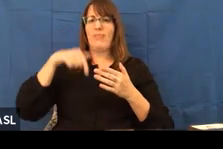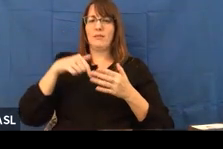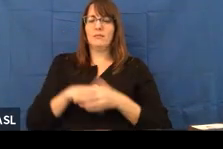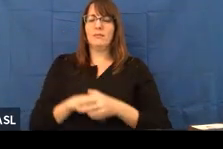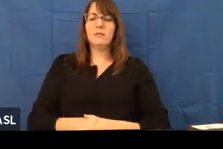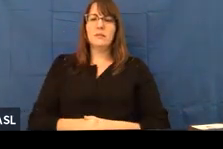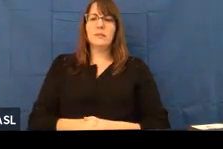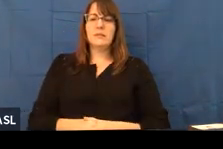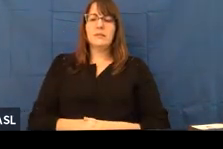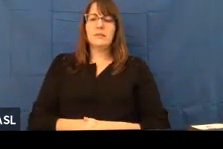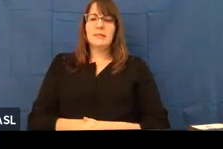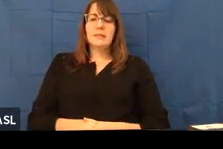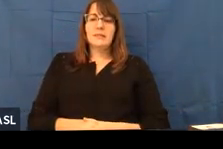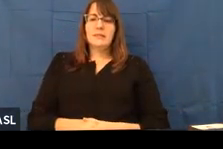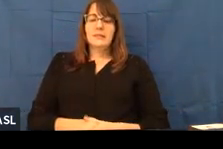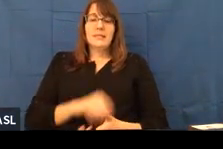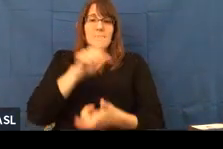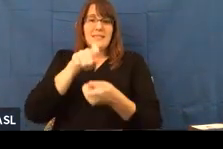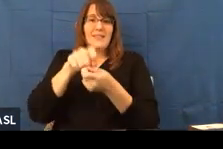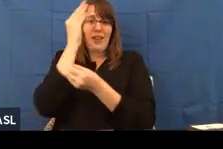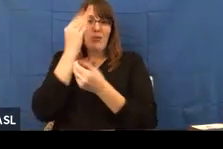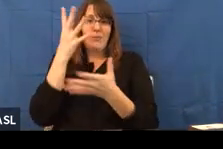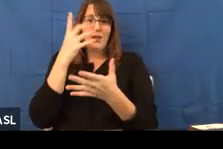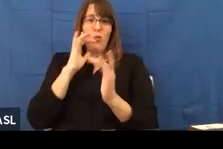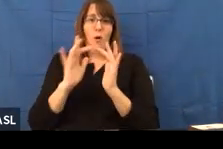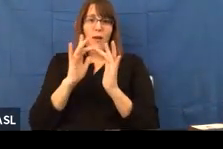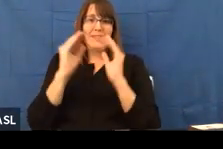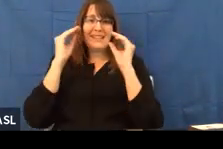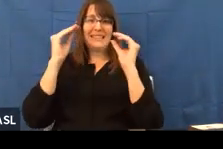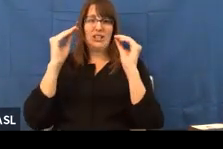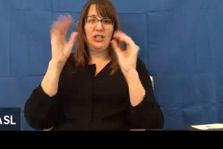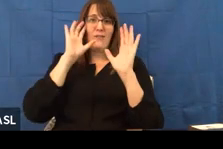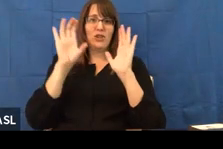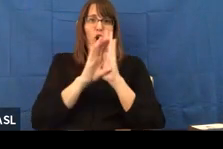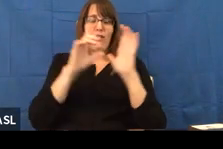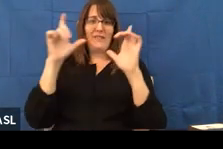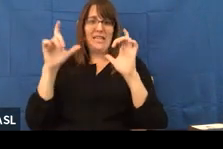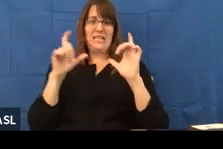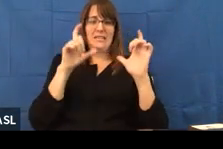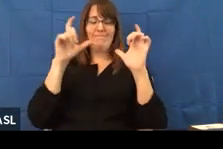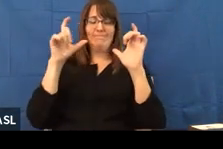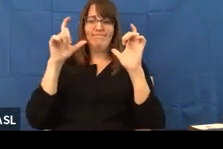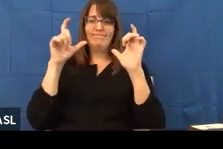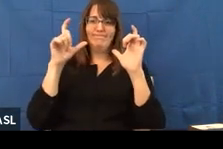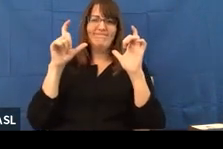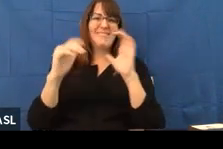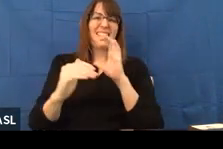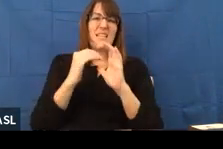Allison Frenzel : Is there a specific info for online teaching for photography. Um, I'm going to say for this one. Shoot me an email. So my